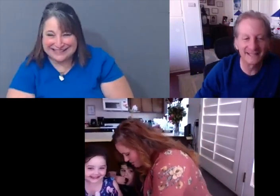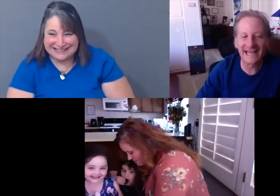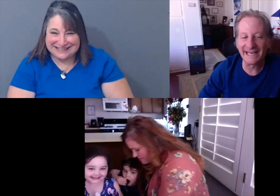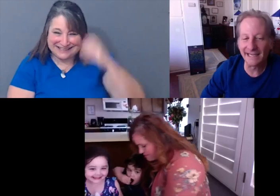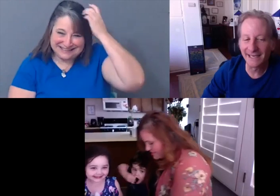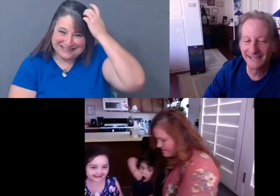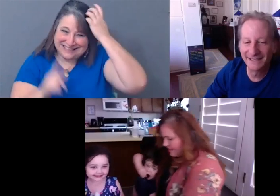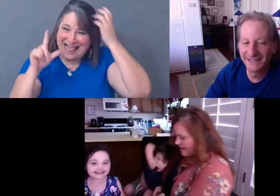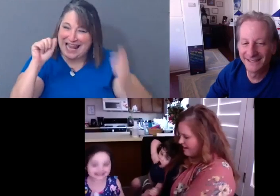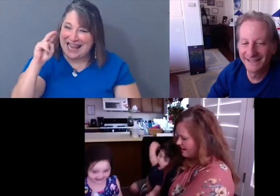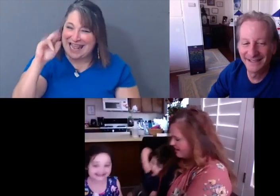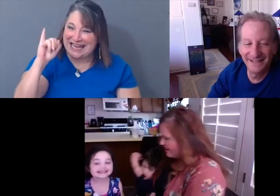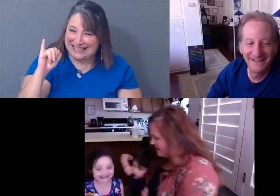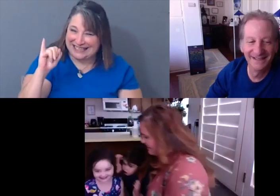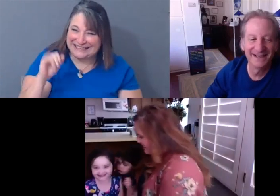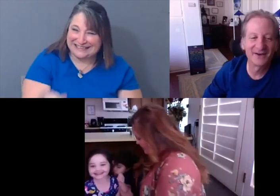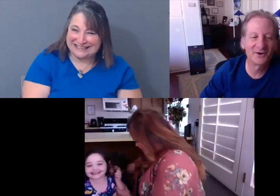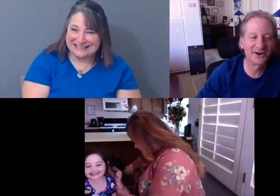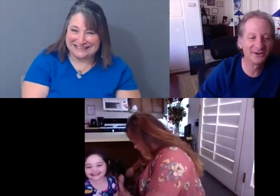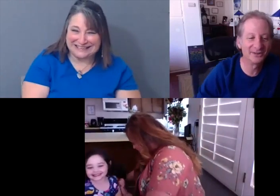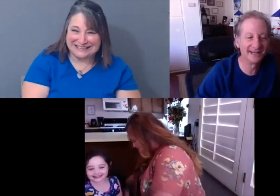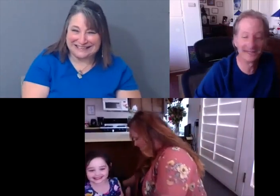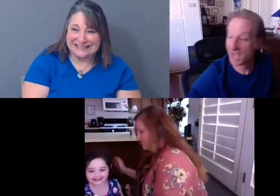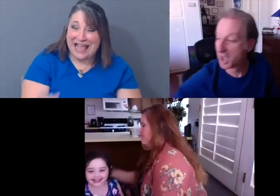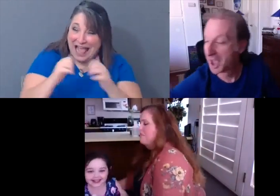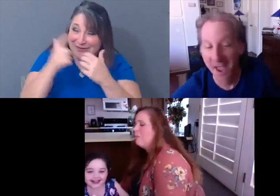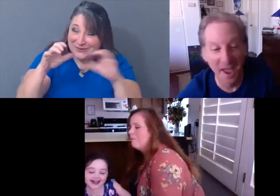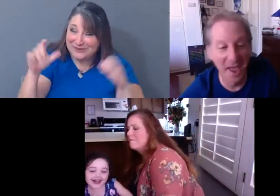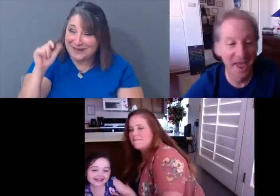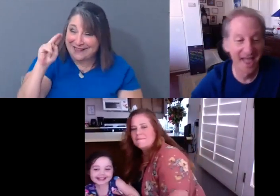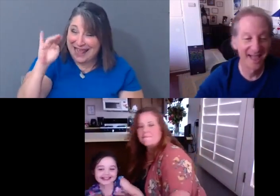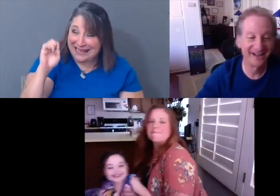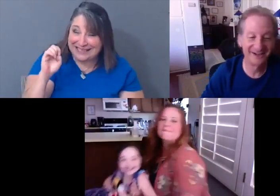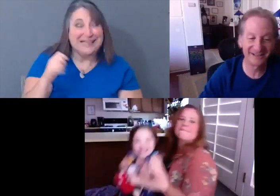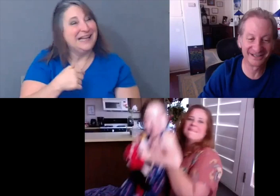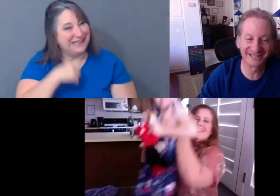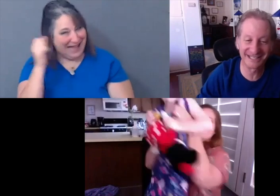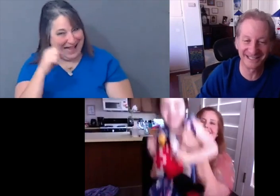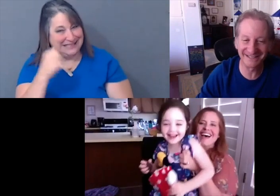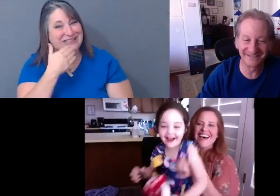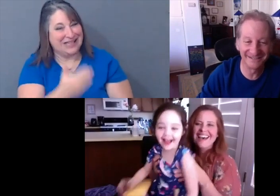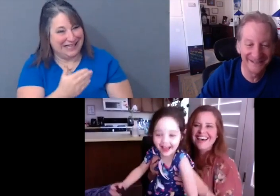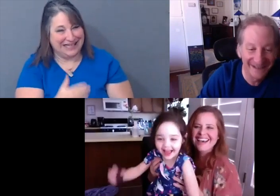Is that Layni? How are you, Layni? Good. Good, good to see you.